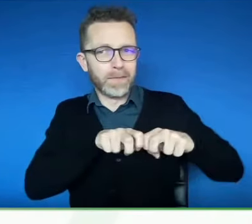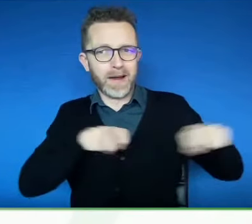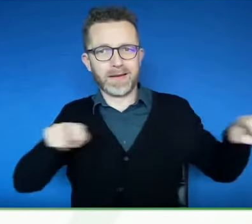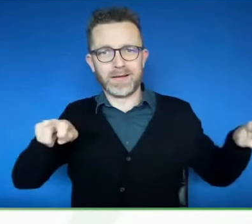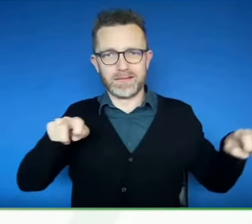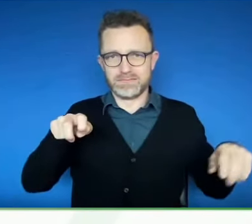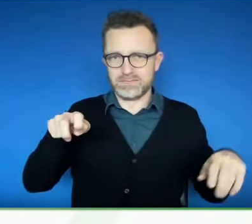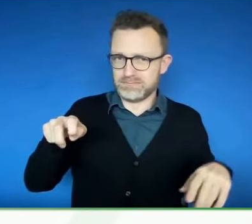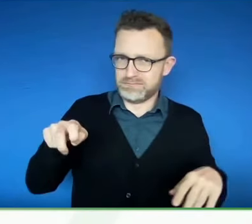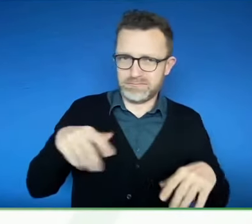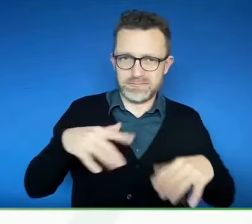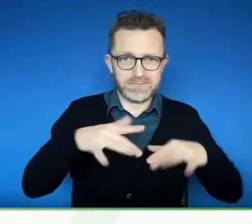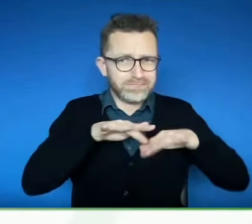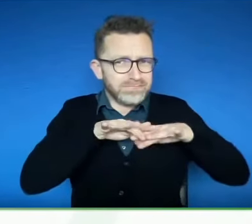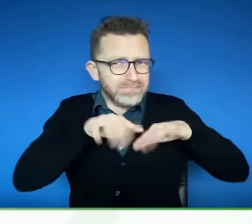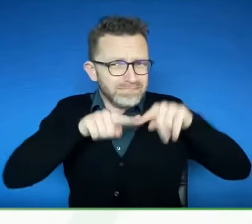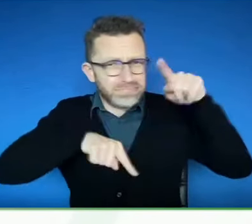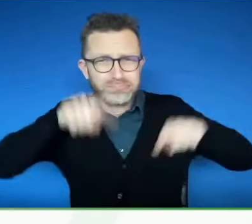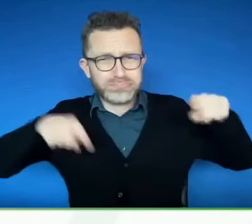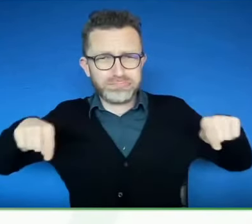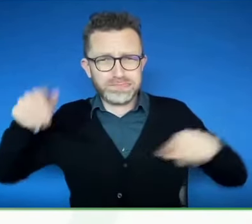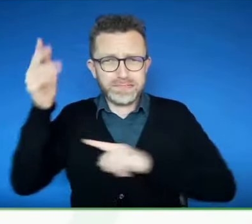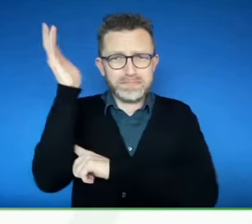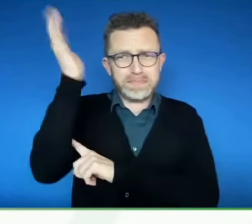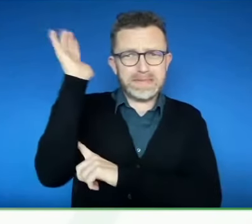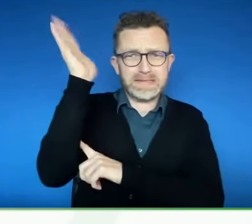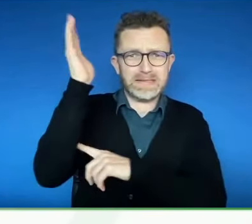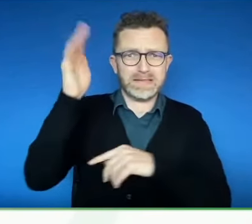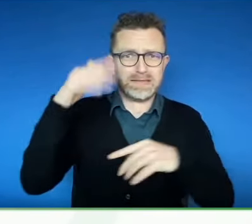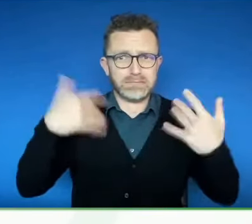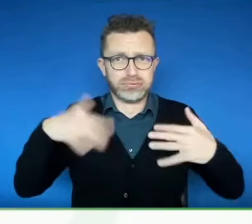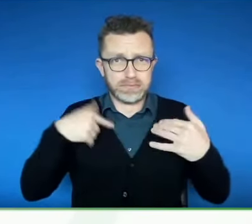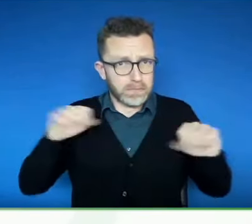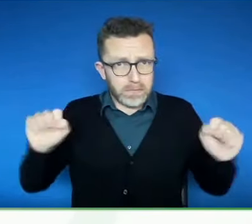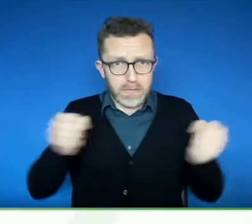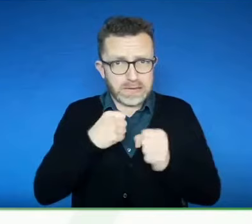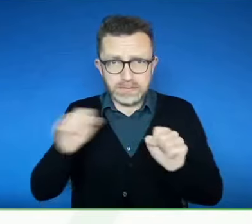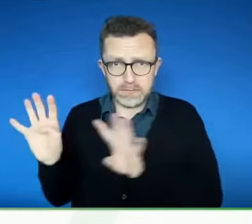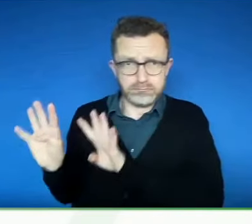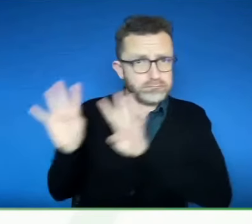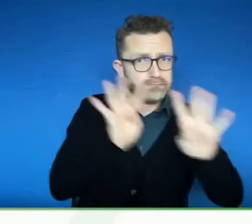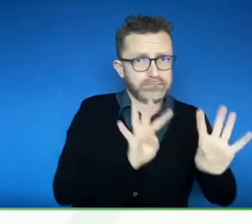session, that we are to many, and we have examples of our other